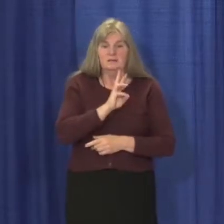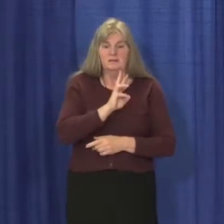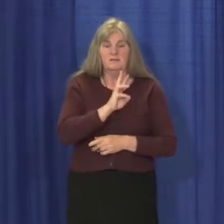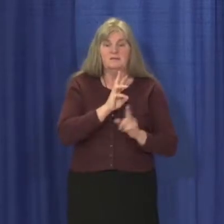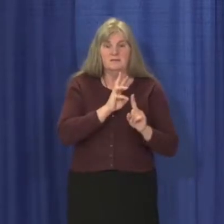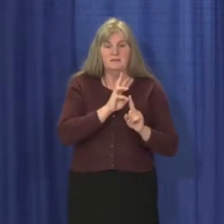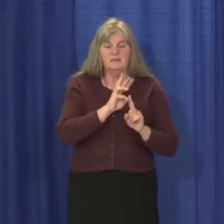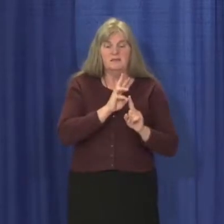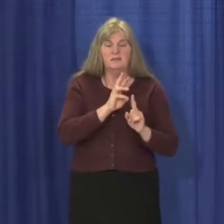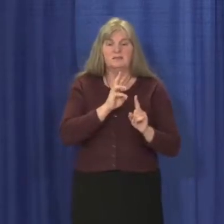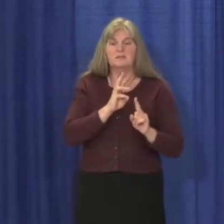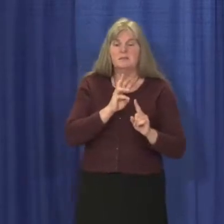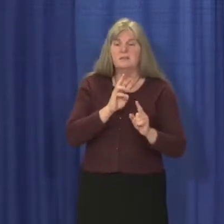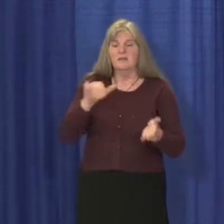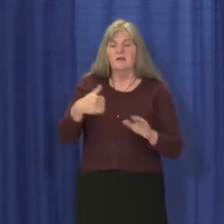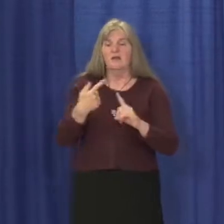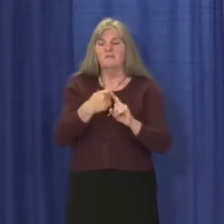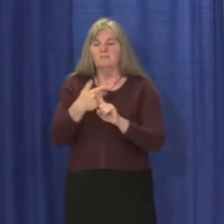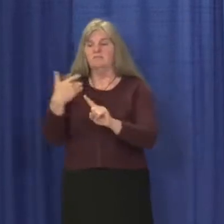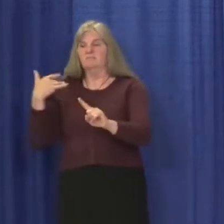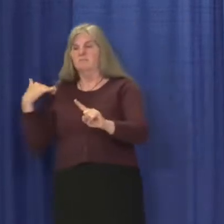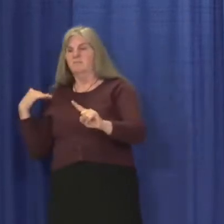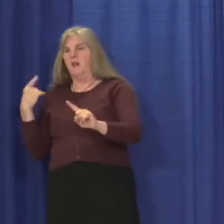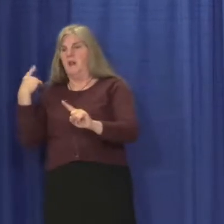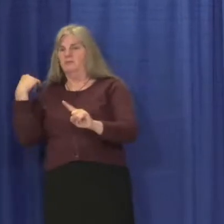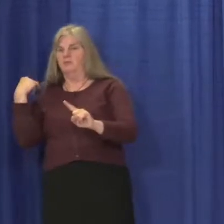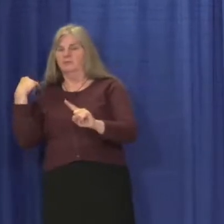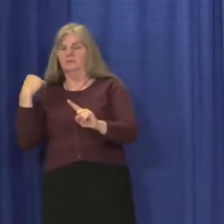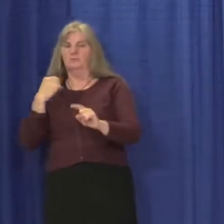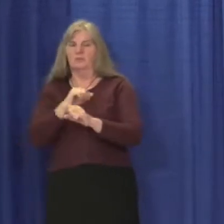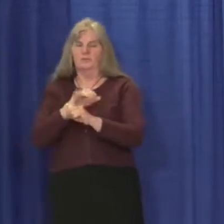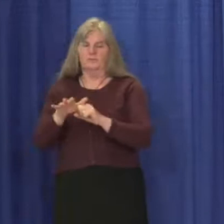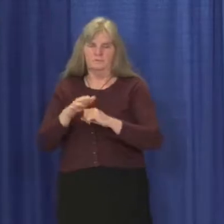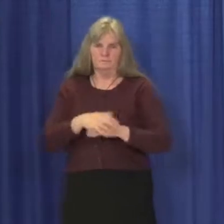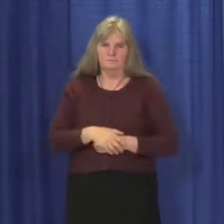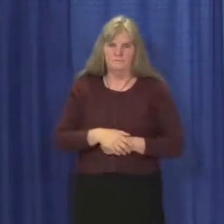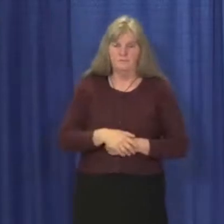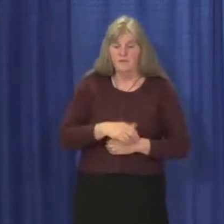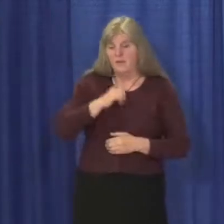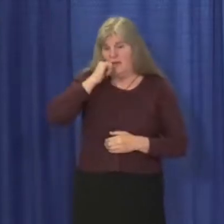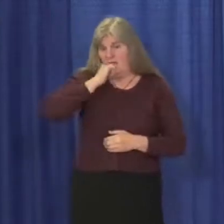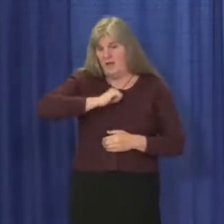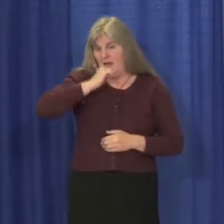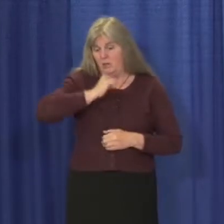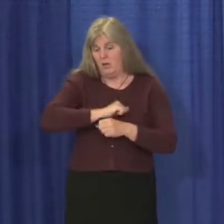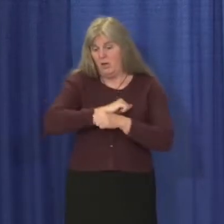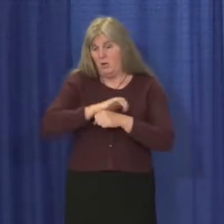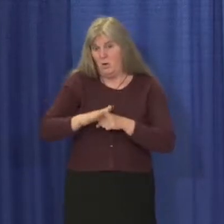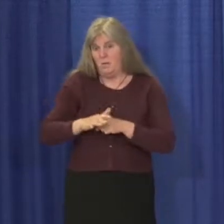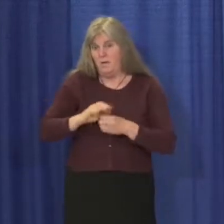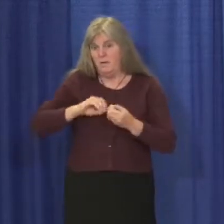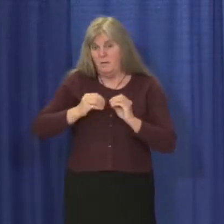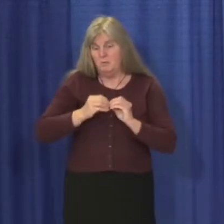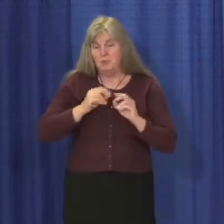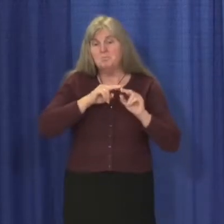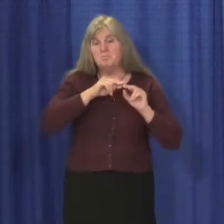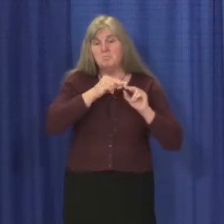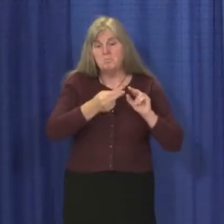the onset of this pandemic. Our daily case numbers have dropped in recent days from a